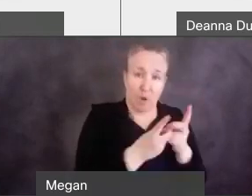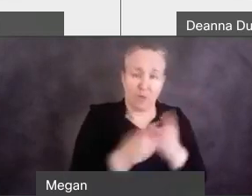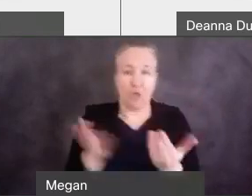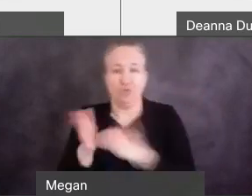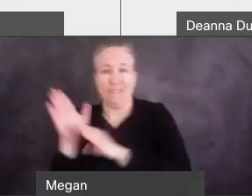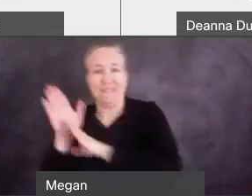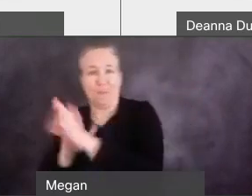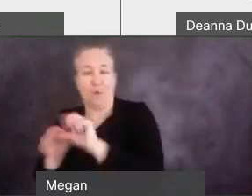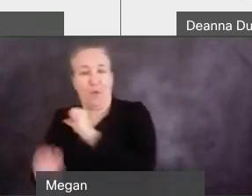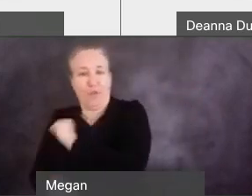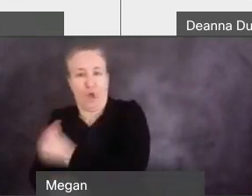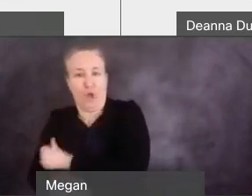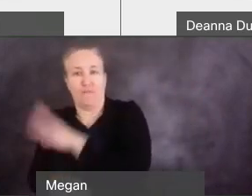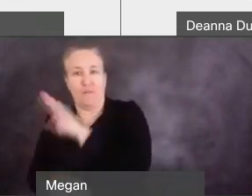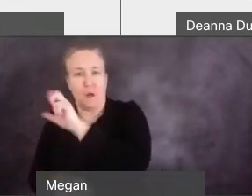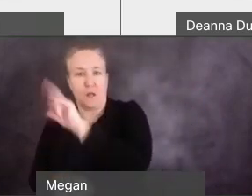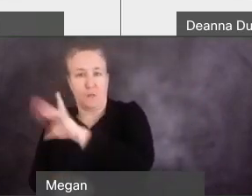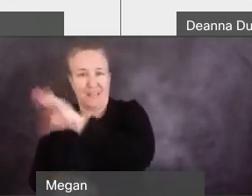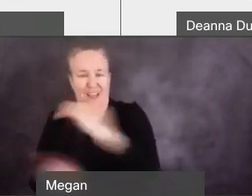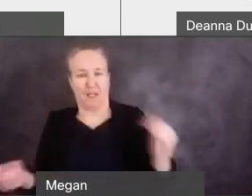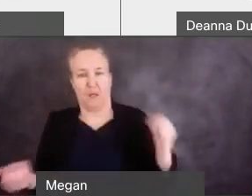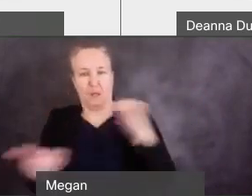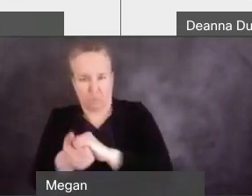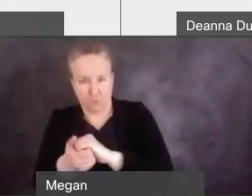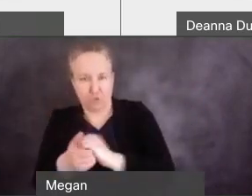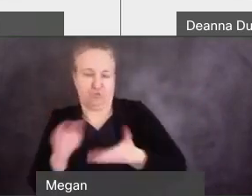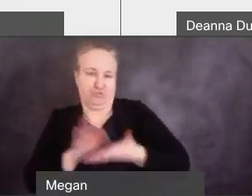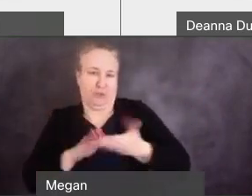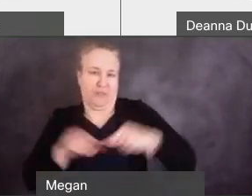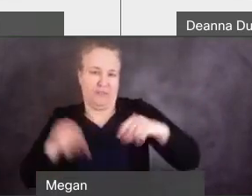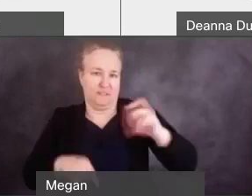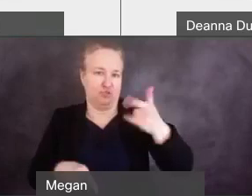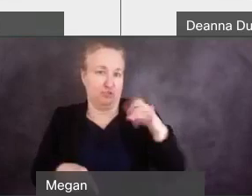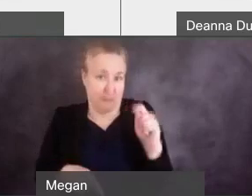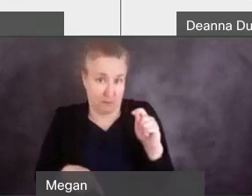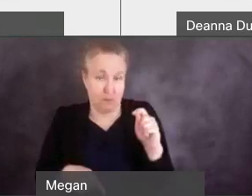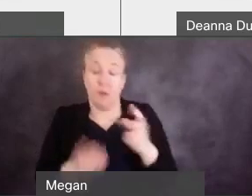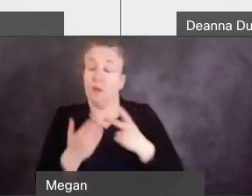Montgomery County. Questions regarding this program should be submitted through the